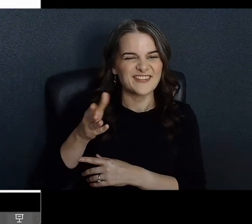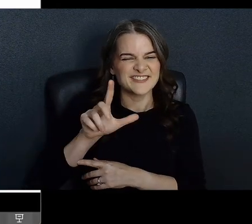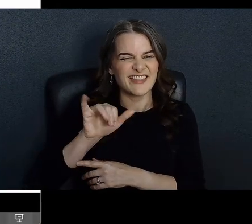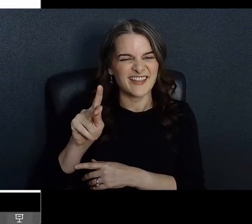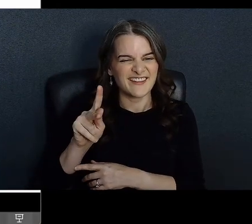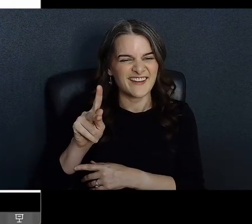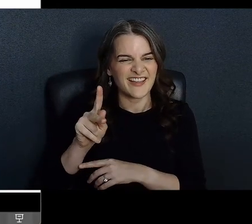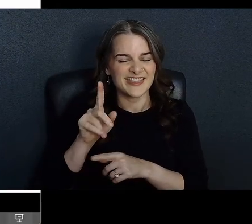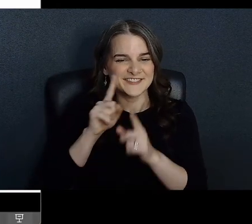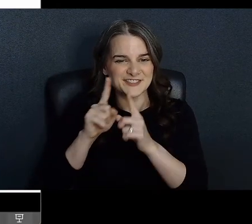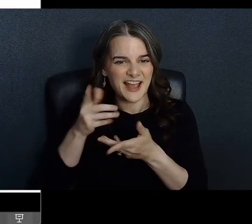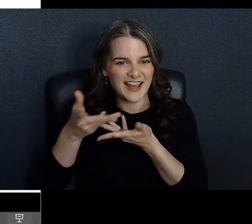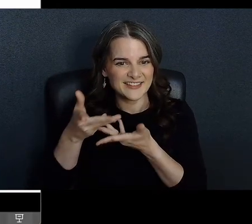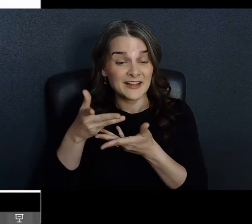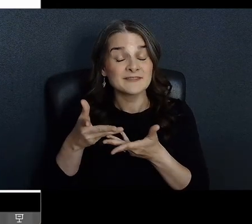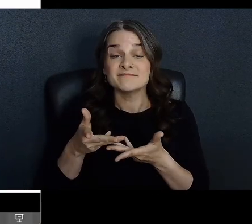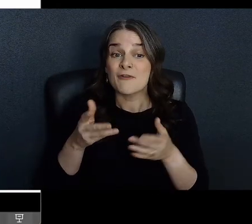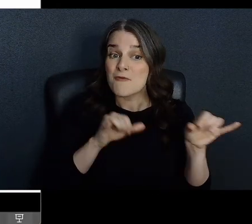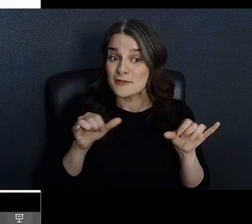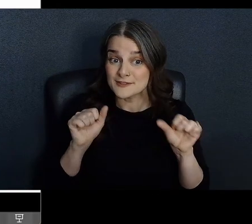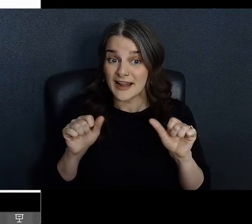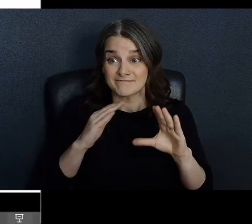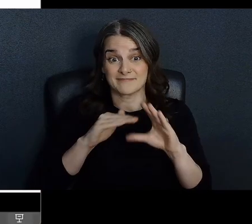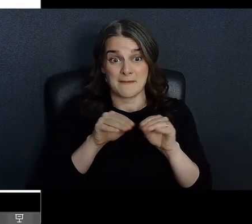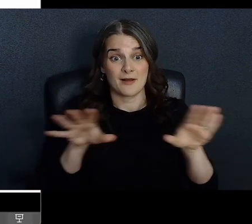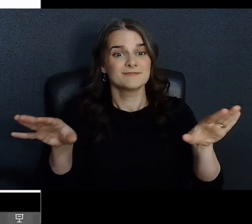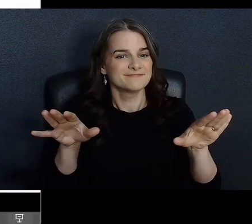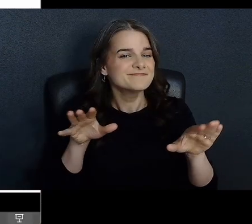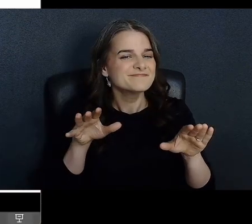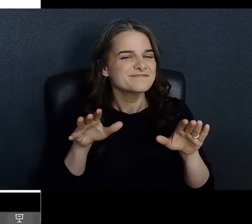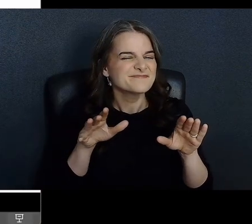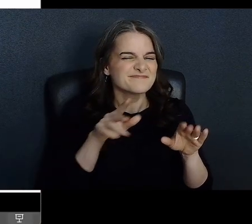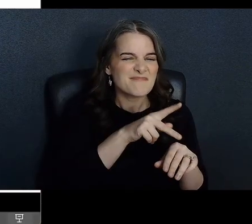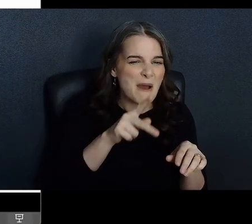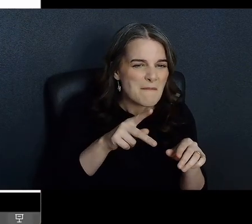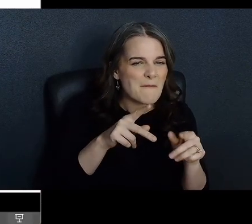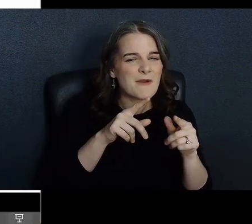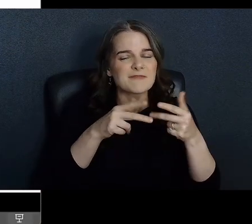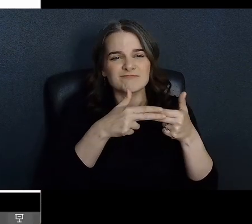in a follow up email, along with a PowerPoint and other materials from today's sessions.